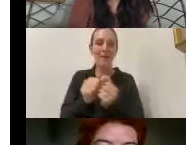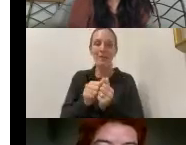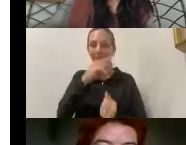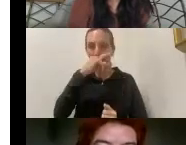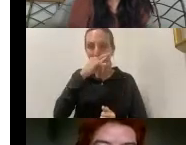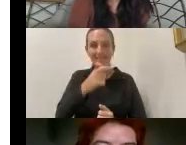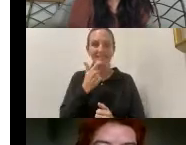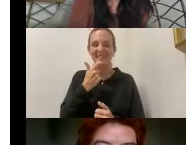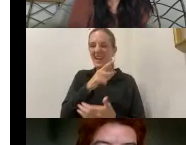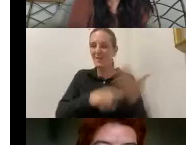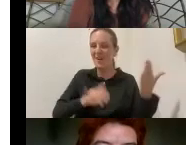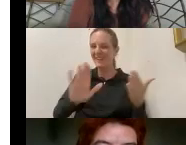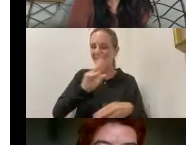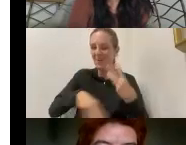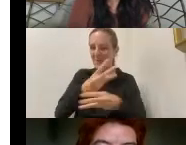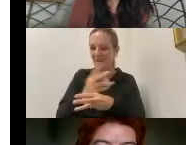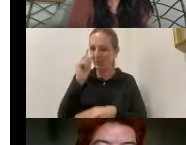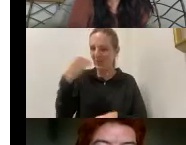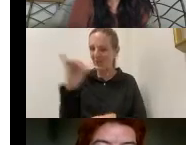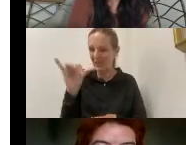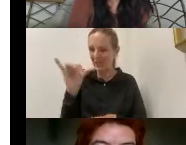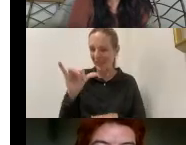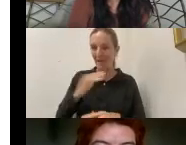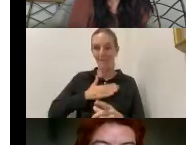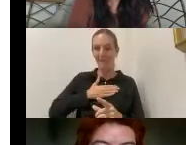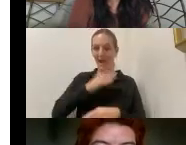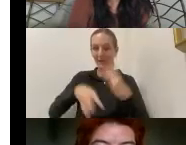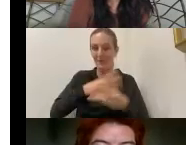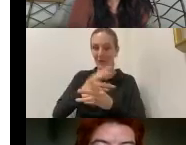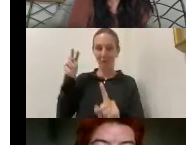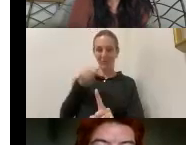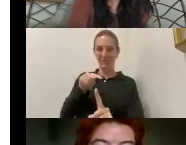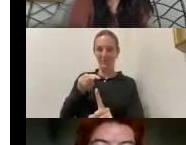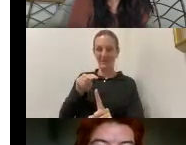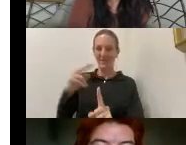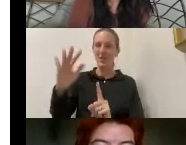world look like?” and just working from there.